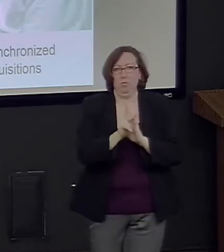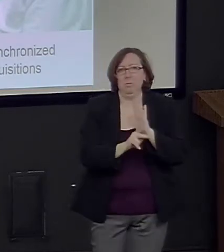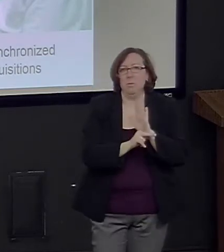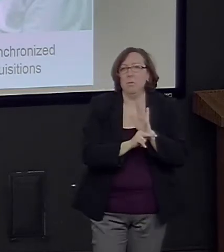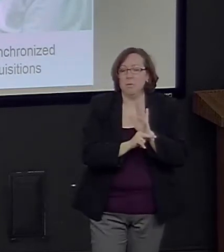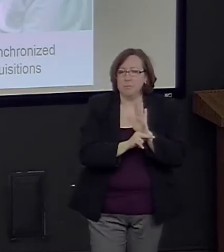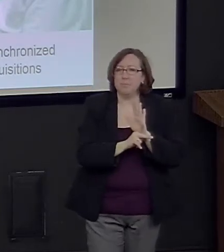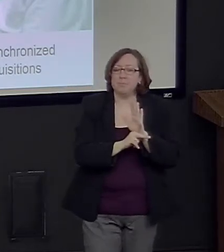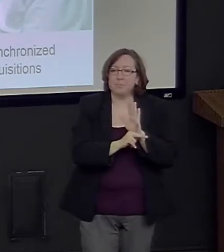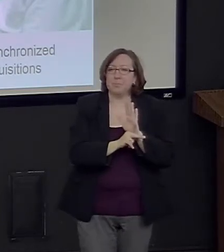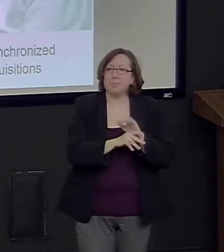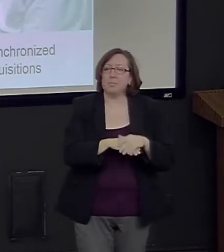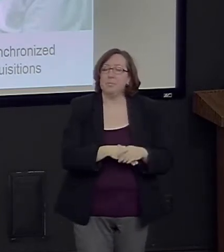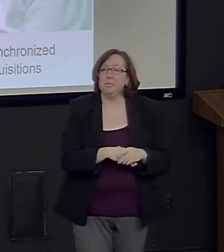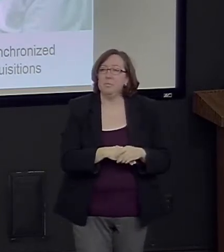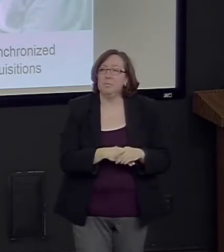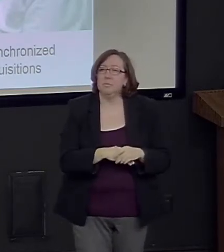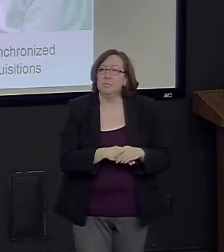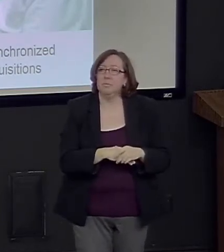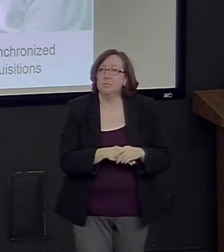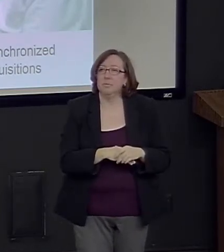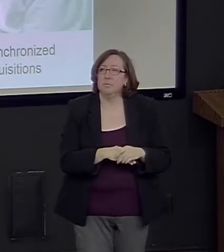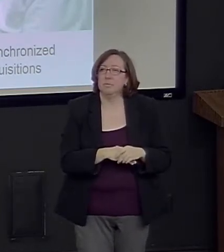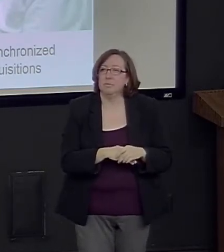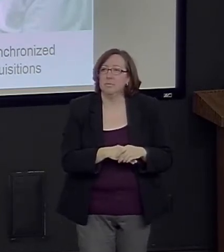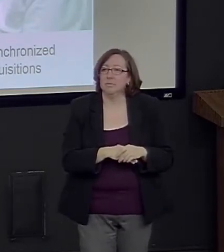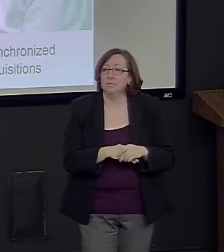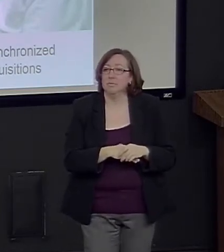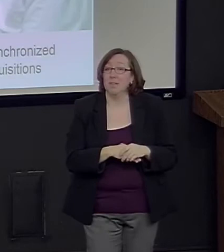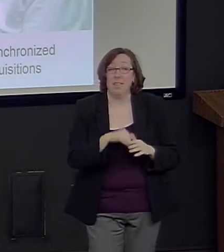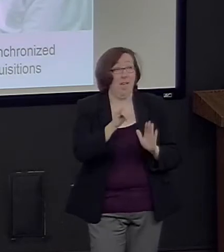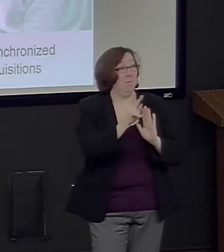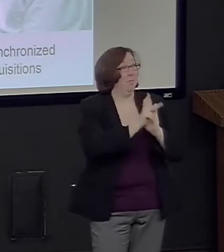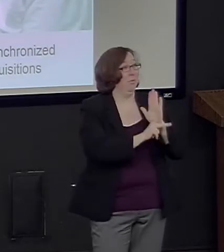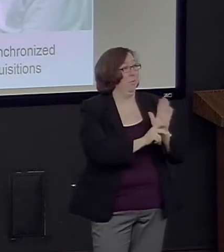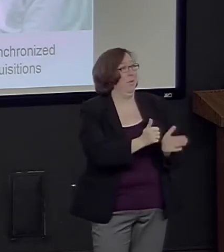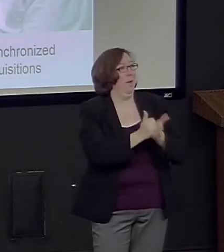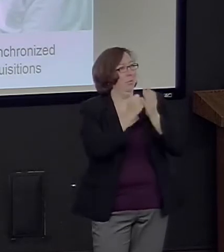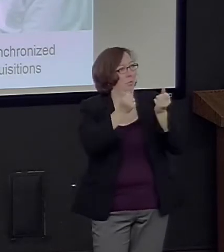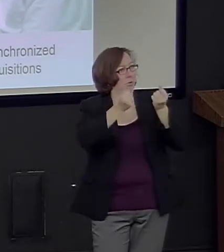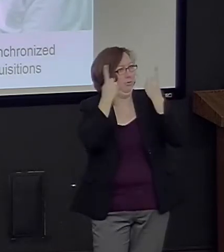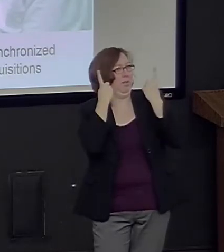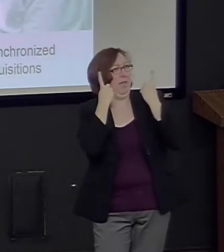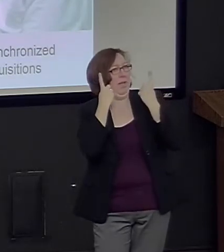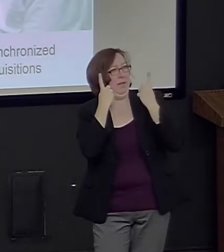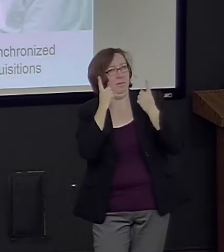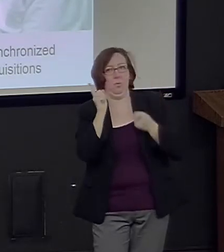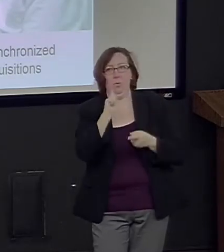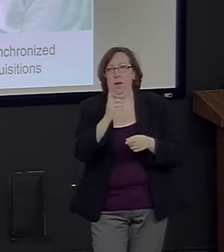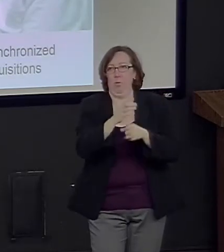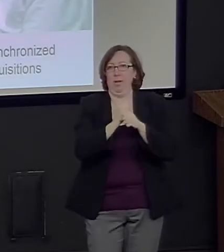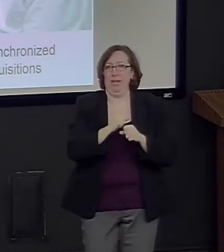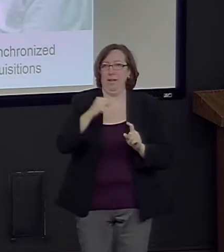that is necessary to understand the source of both signals and that's a property of the brain.